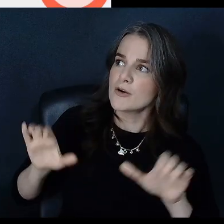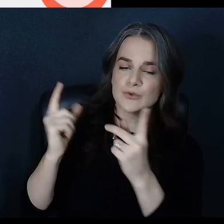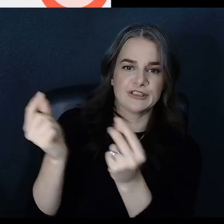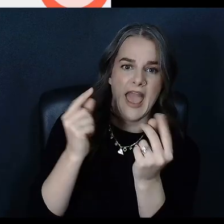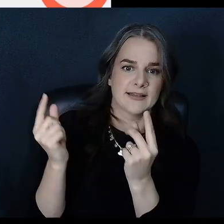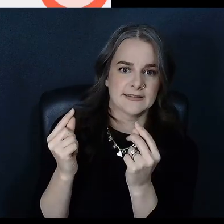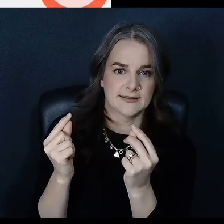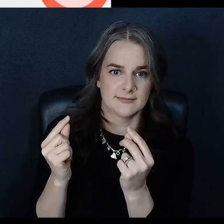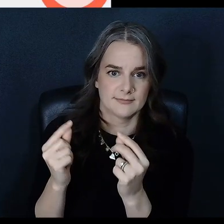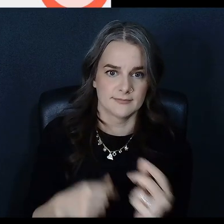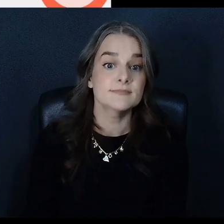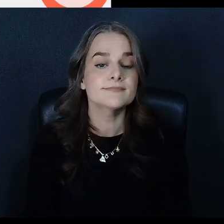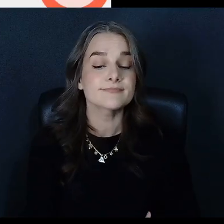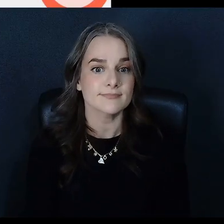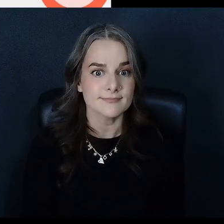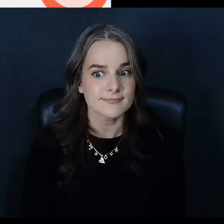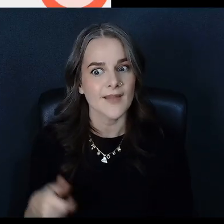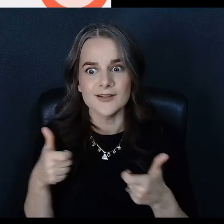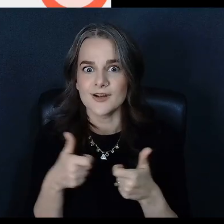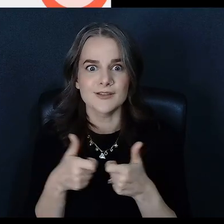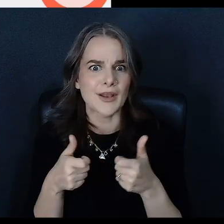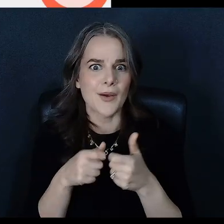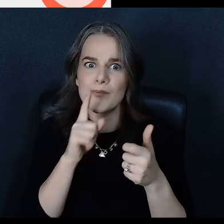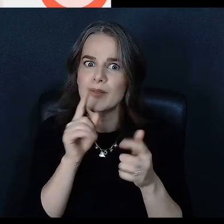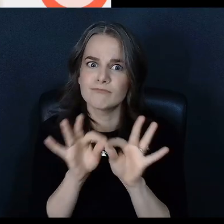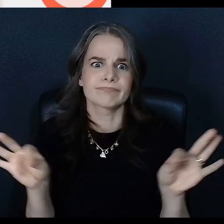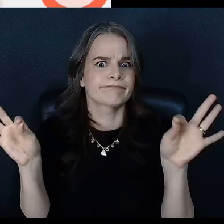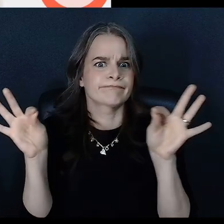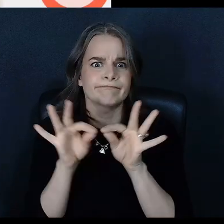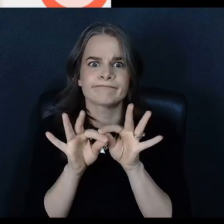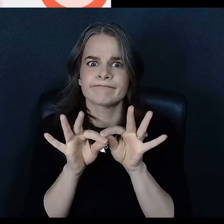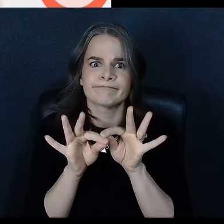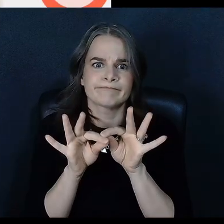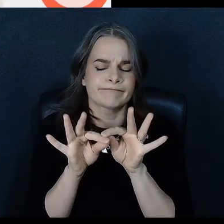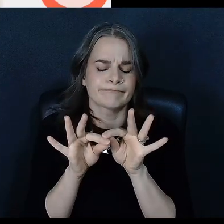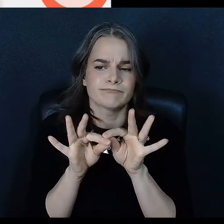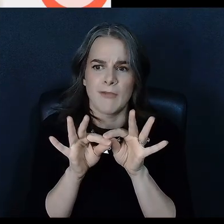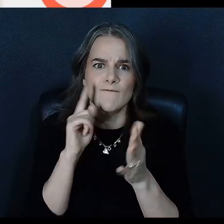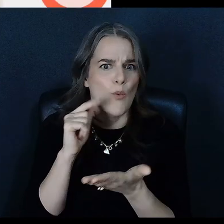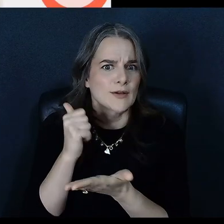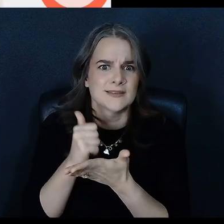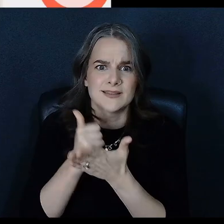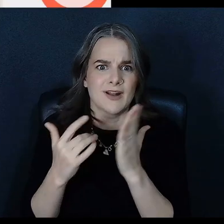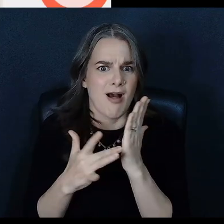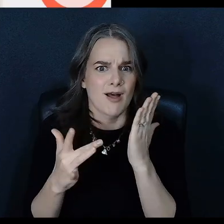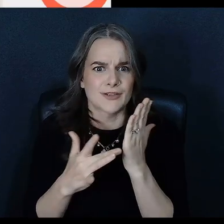but incredibly powerful for us as assistive technology tools as we go forward. And so we look at some of this home automation.